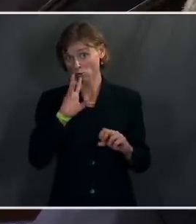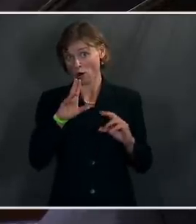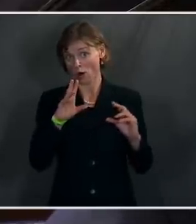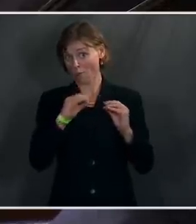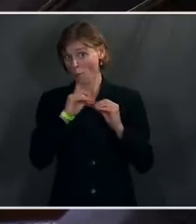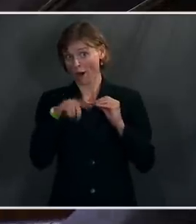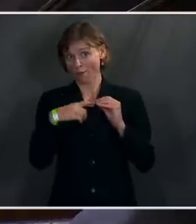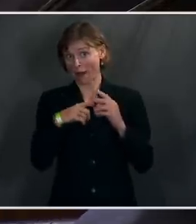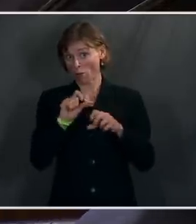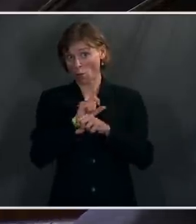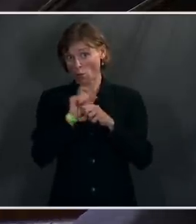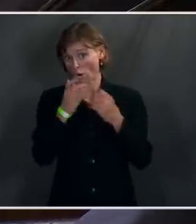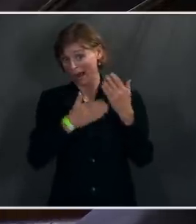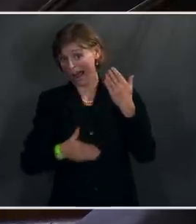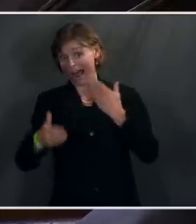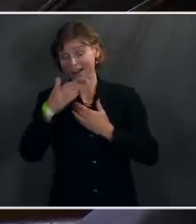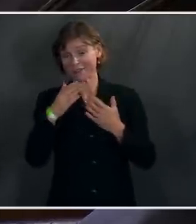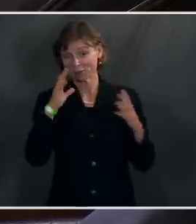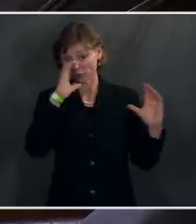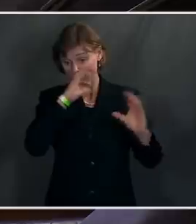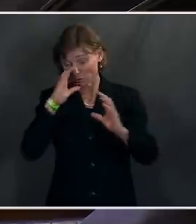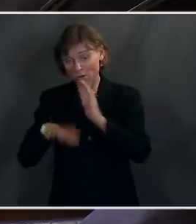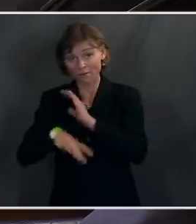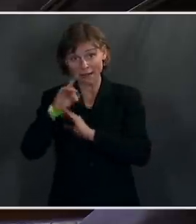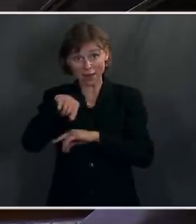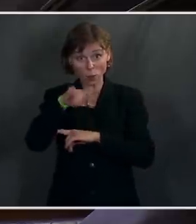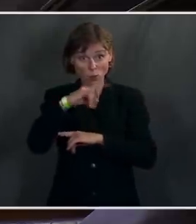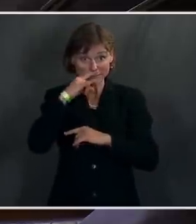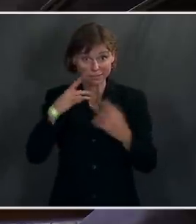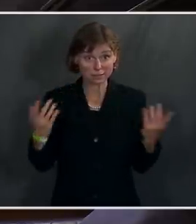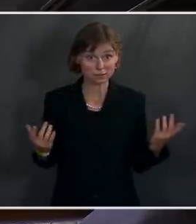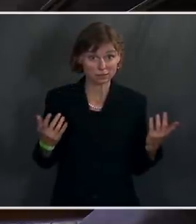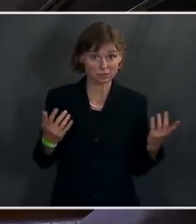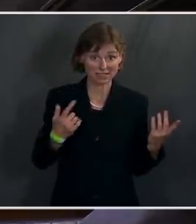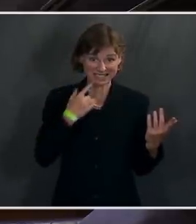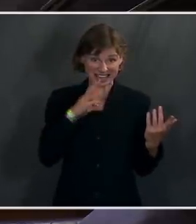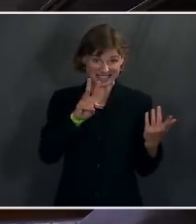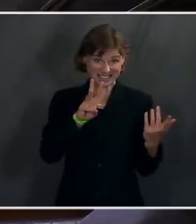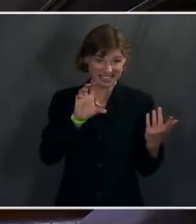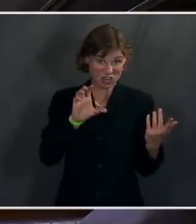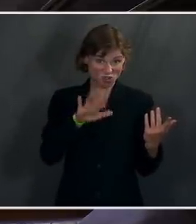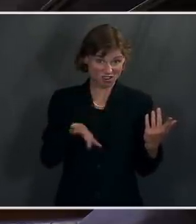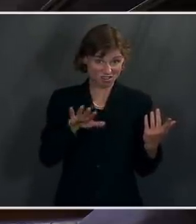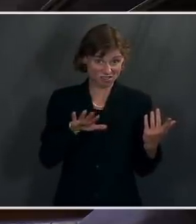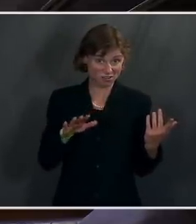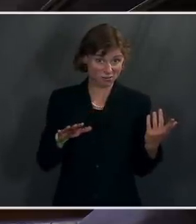I think the current number might be higher. You can correct me is 600 or so. And I'm also wondering if you can talk a little bit